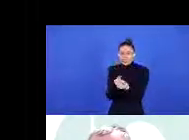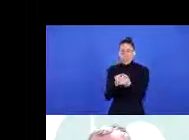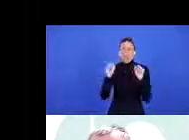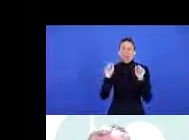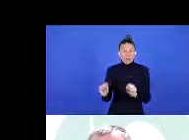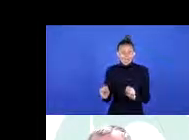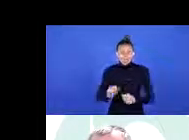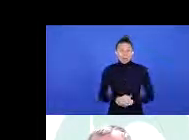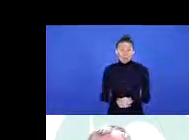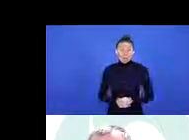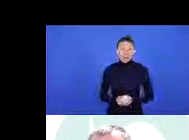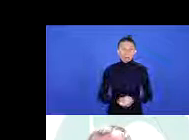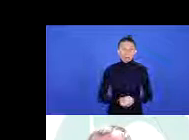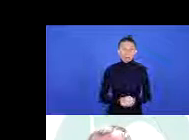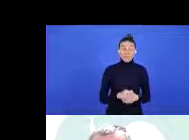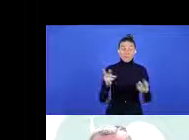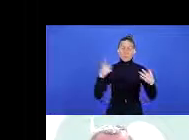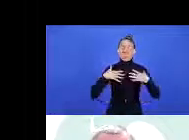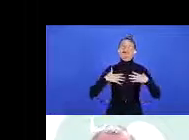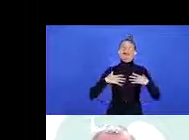psychiatrist if you need them, anybody of them.